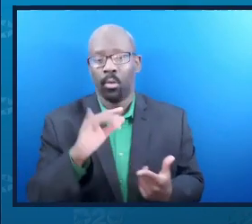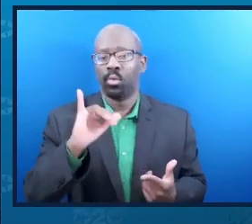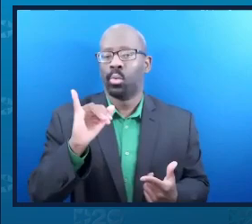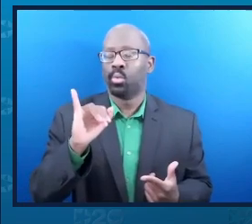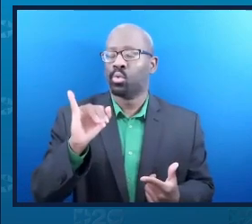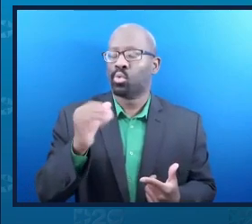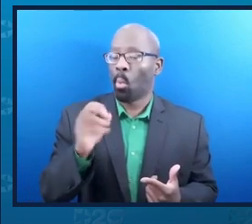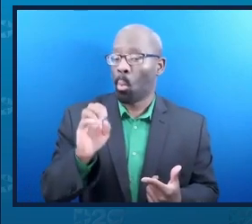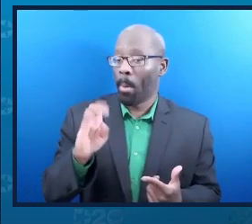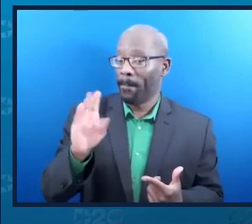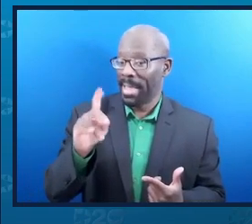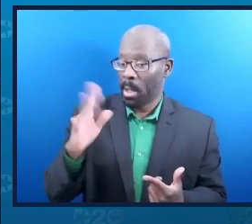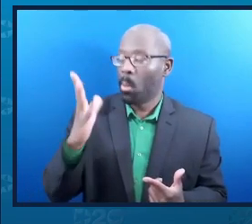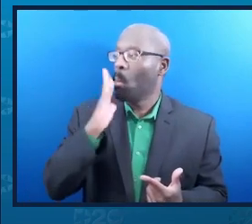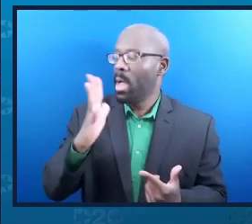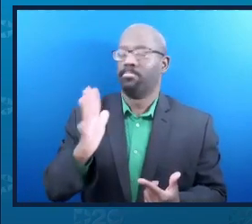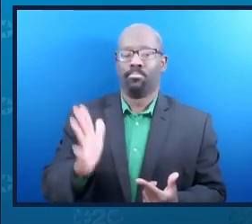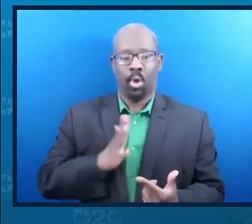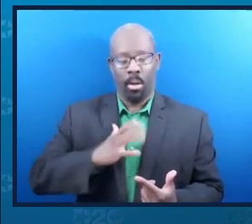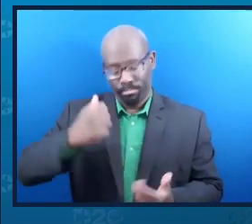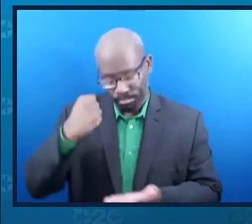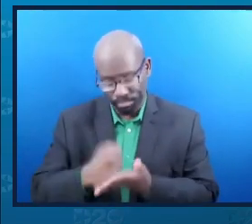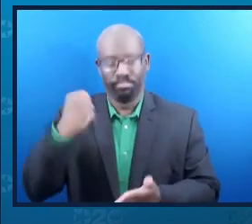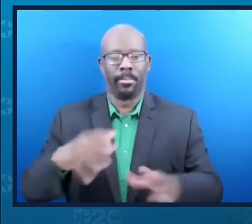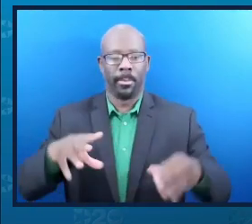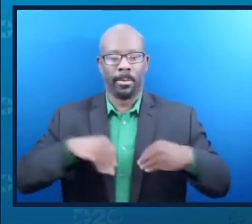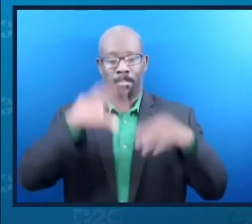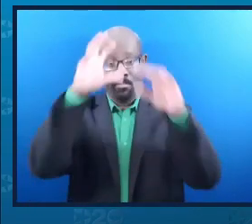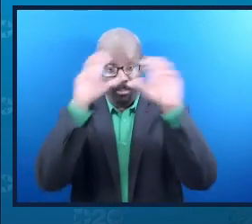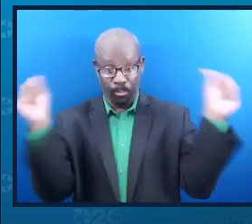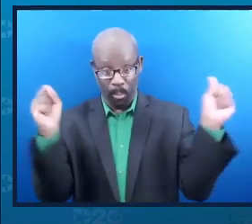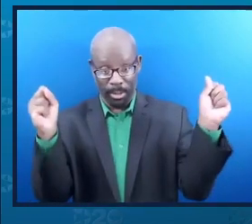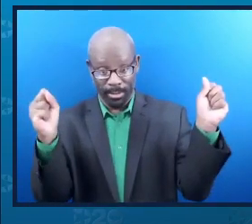WILL BE TUNING IN. I HOPE YOU WILL, TOO.